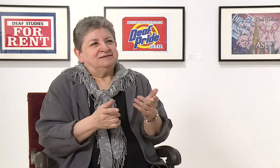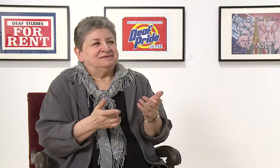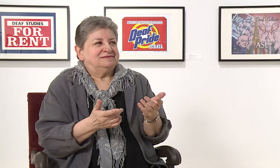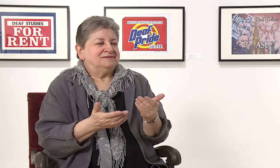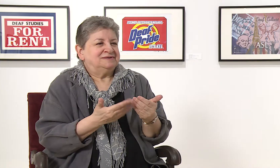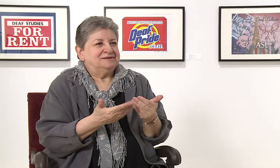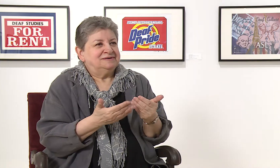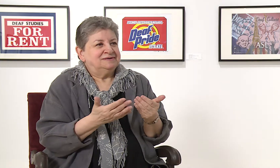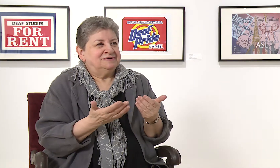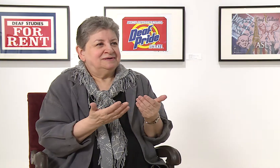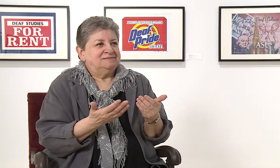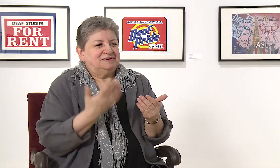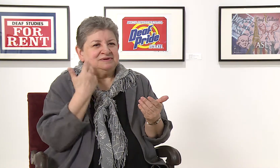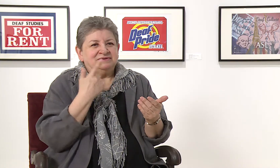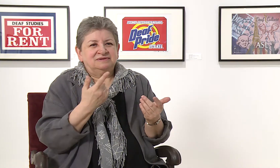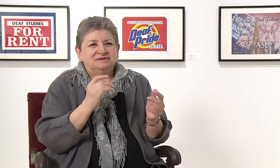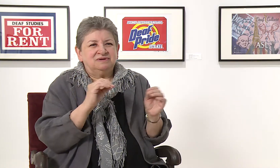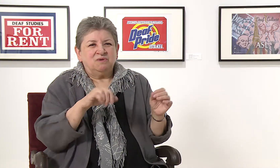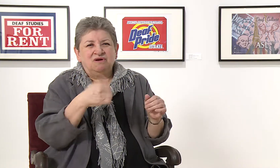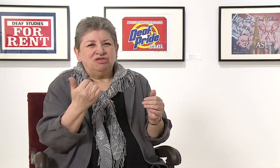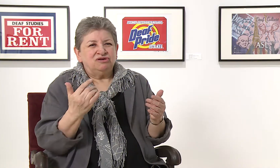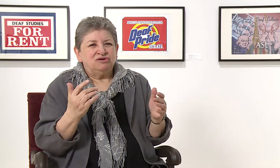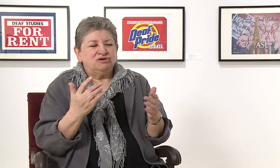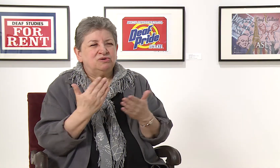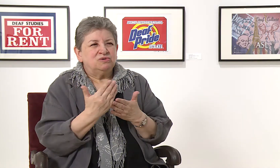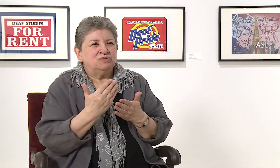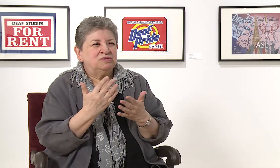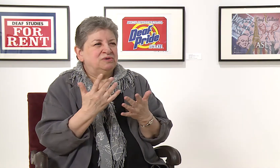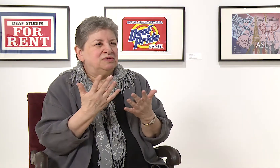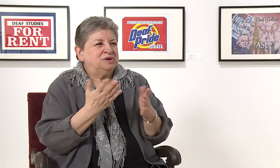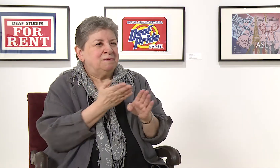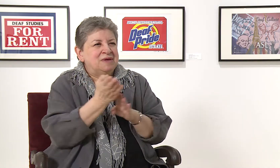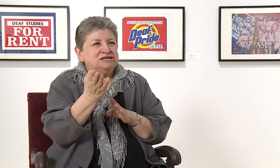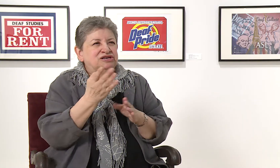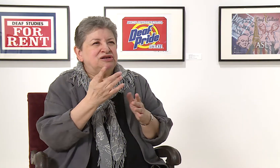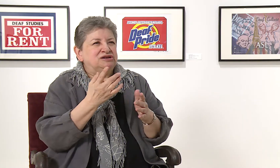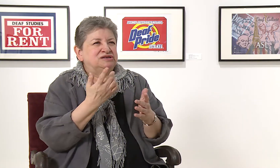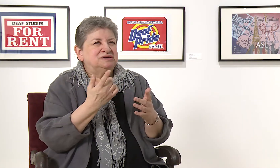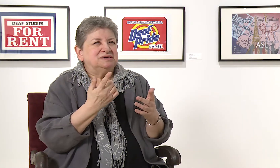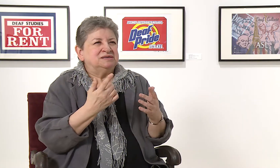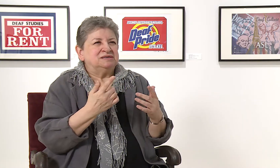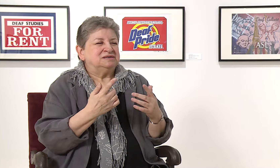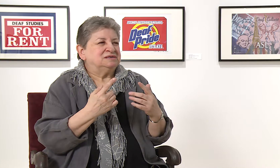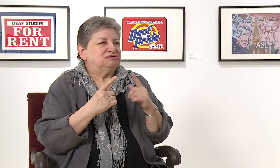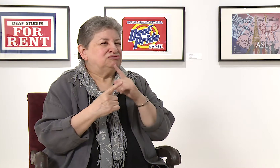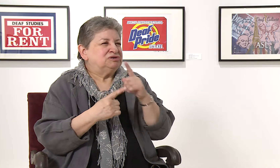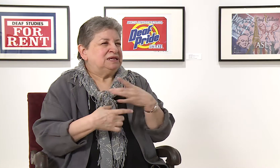Art, for me, was kind of a way out. There was no other major or course work